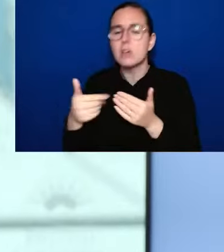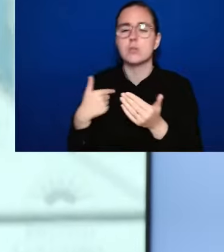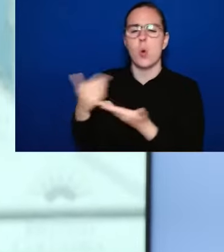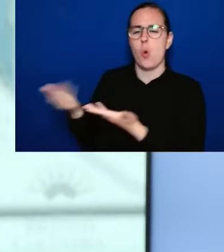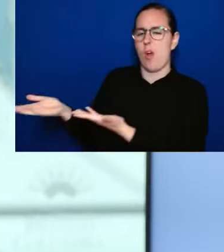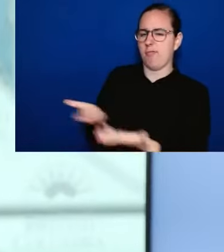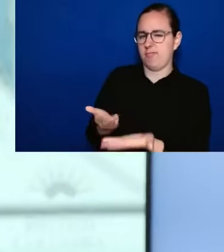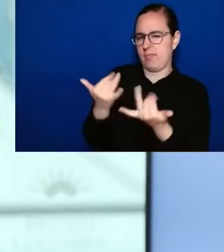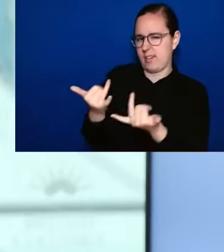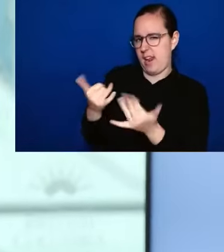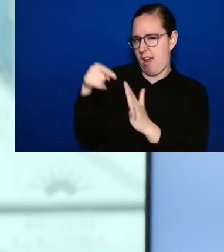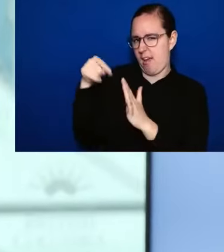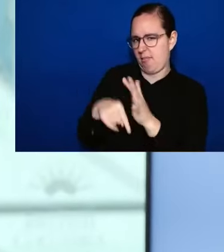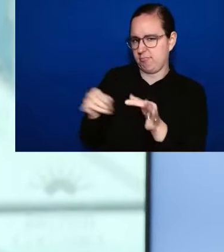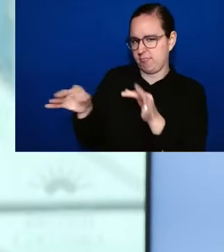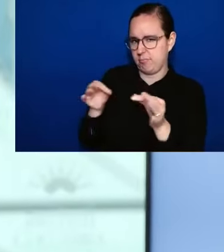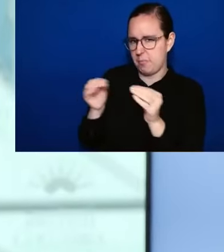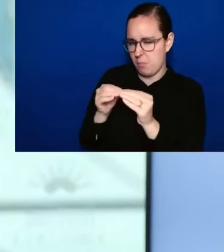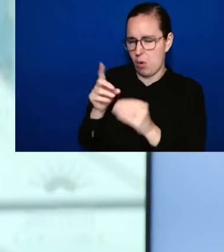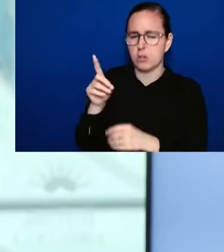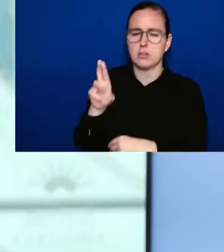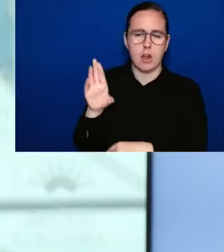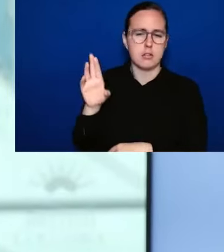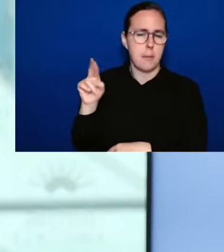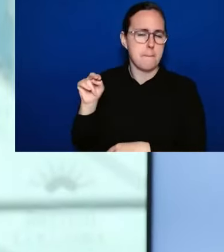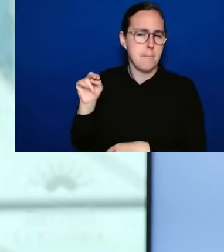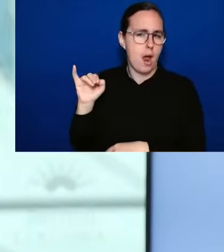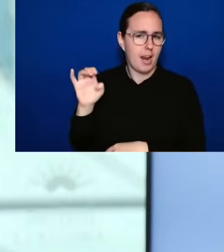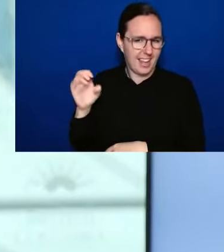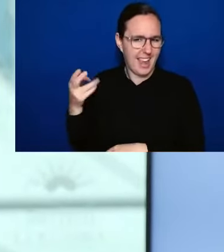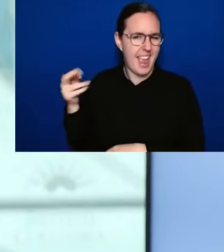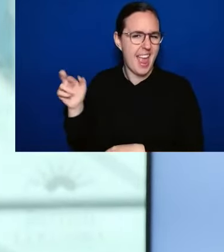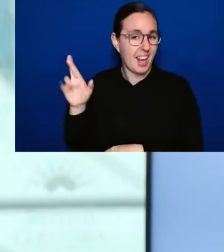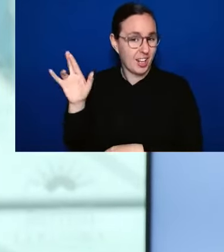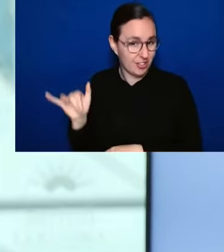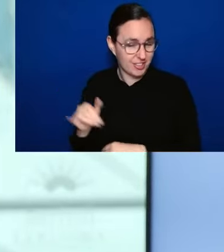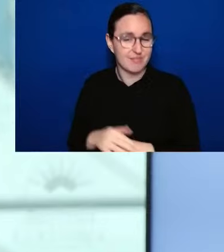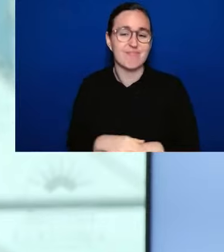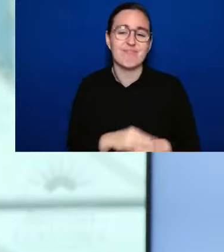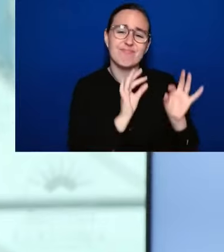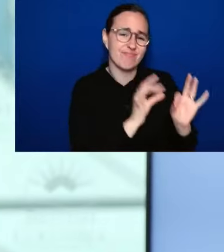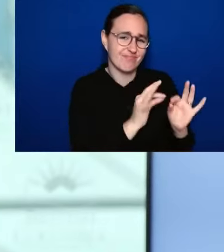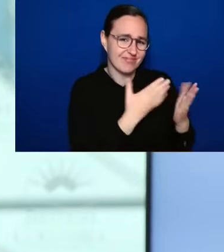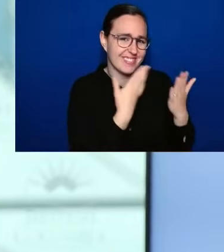you very much and good afternoon. And- I wanted to take